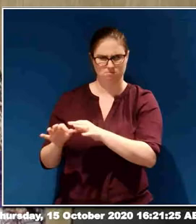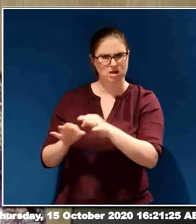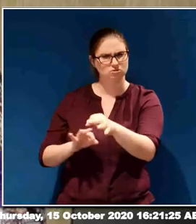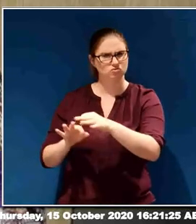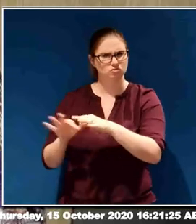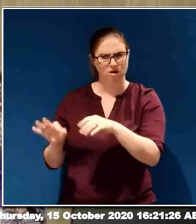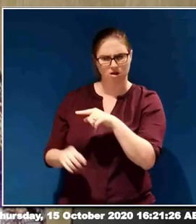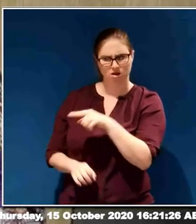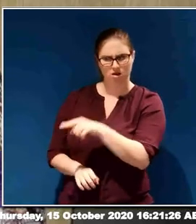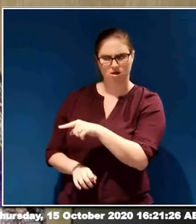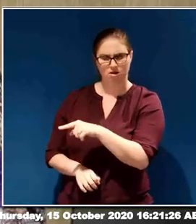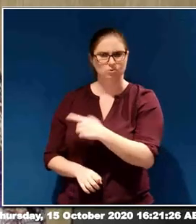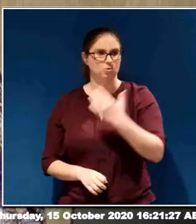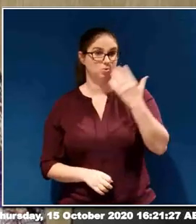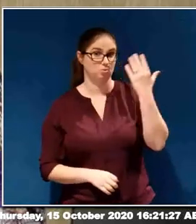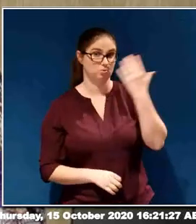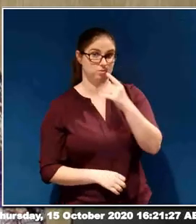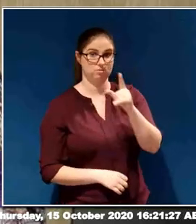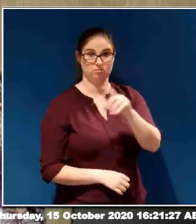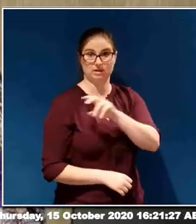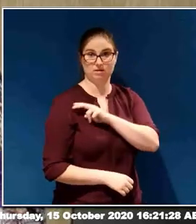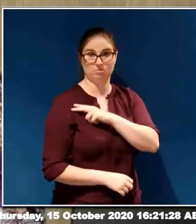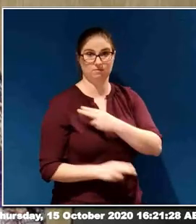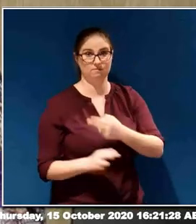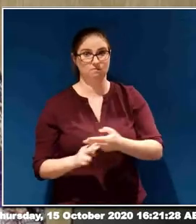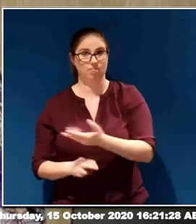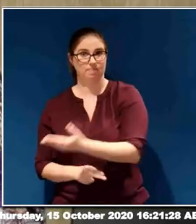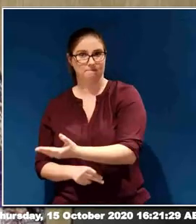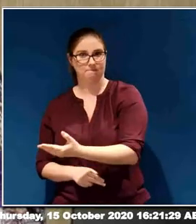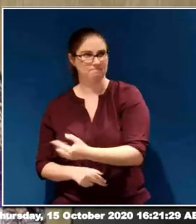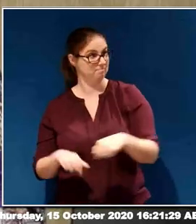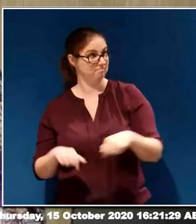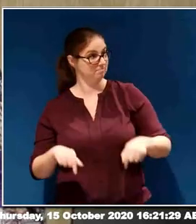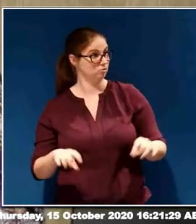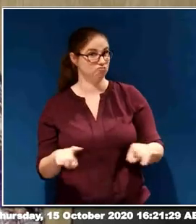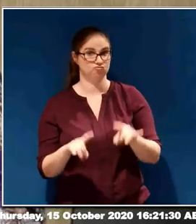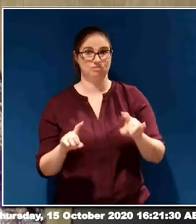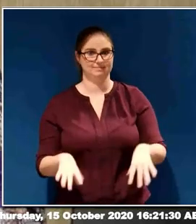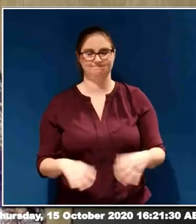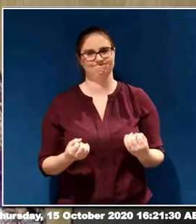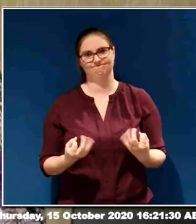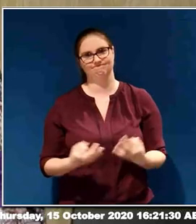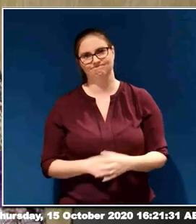That doesn't happen here. Not in the way that it needs to, and it was public, too.